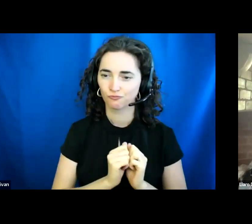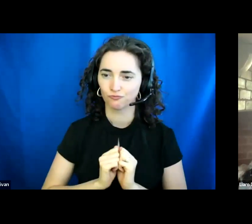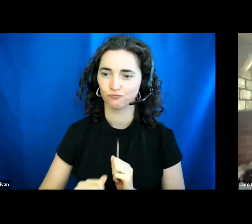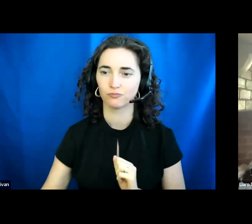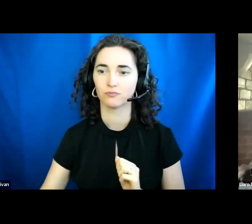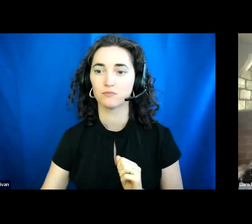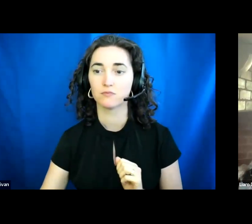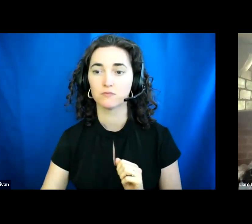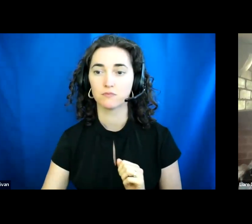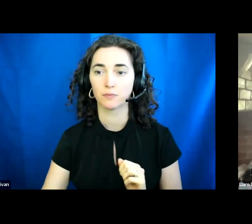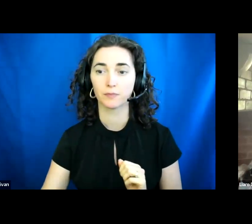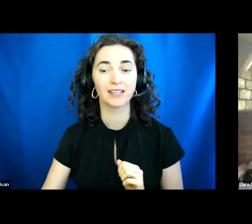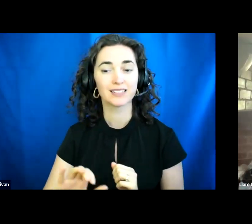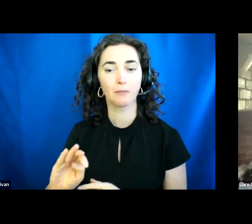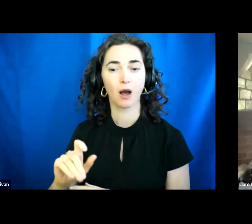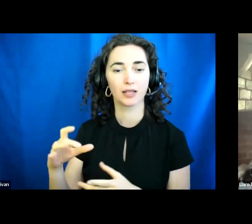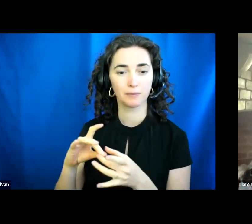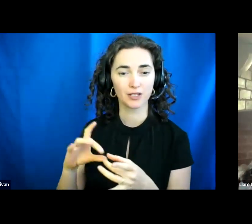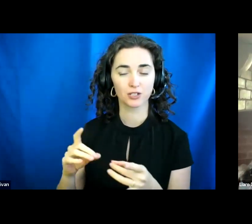So, as Molly mentioned, I will be, kind of sharing my screen. I'll be going through some slides on the.